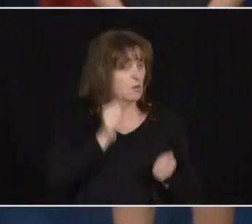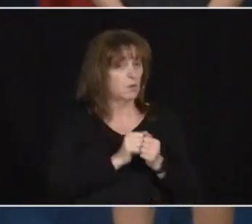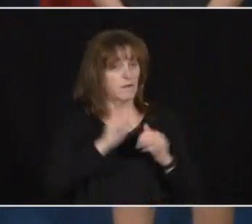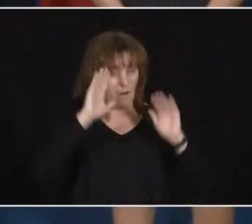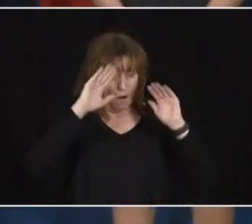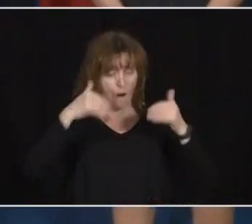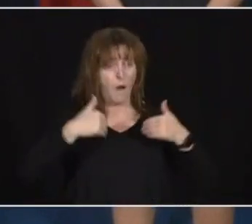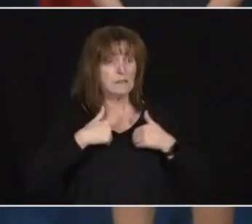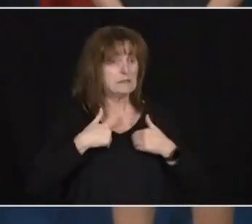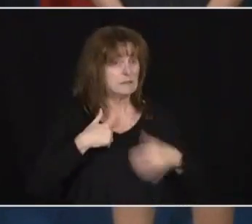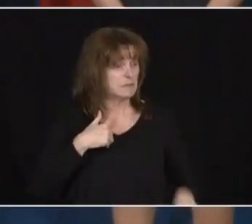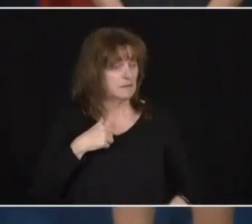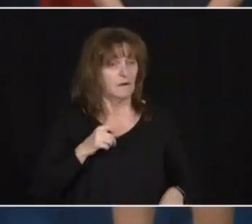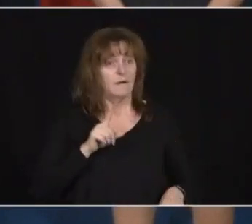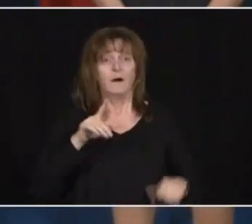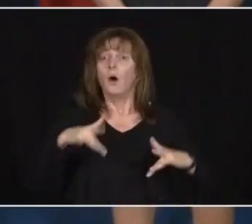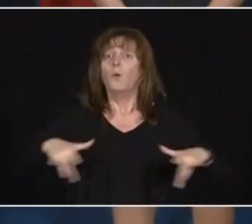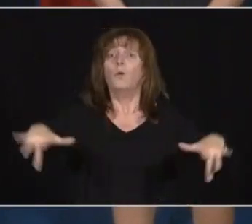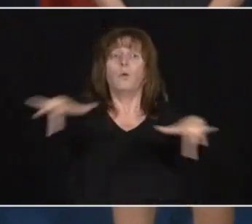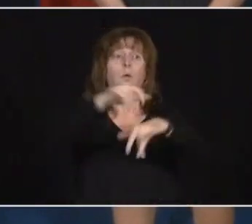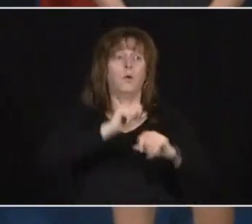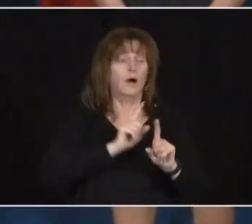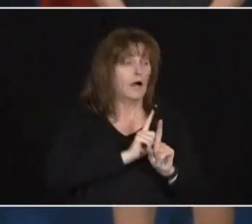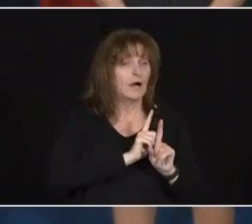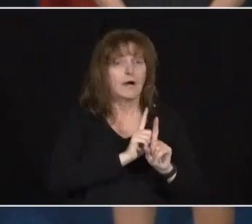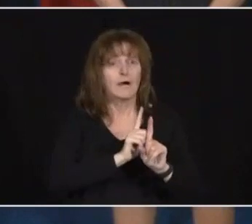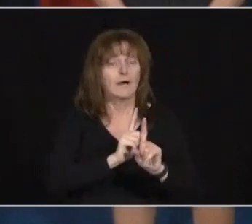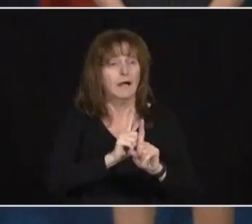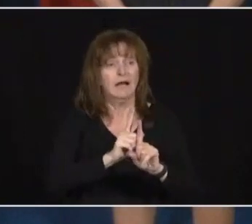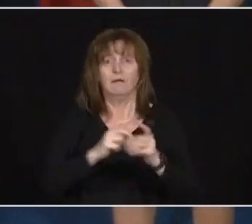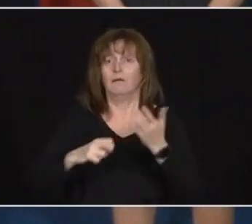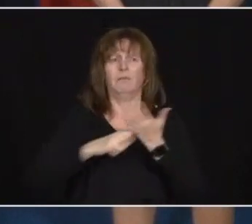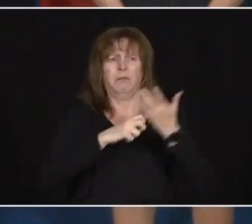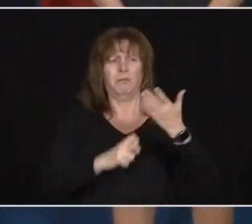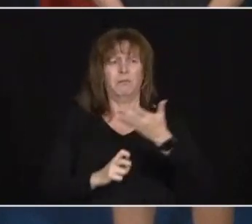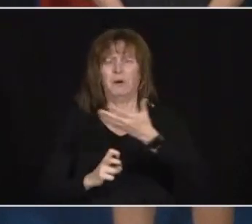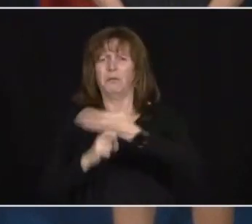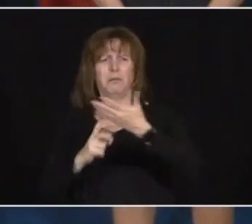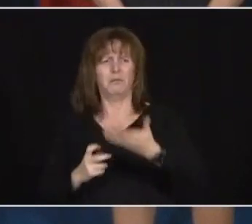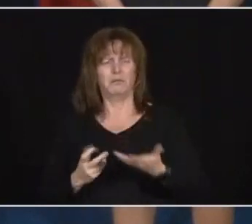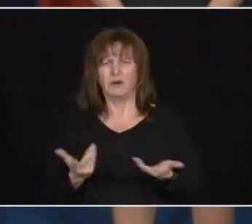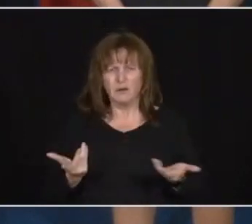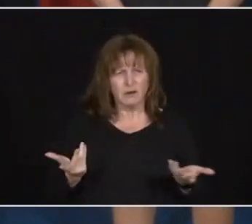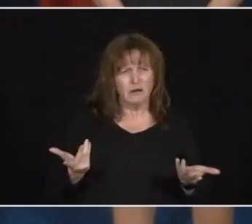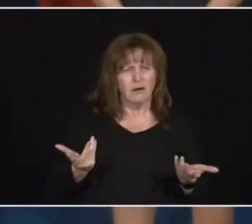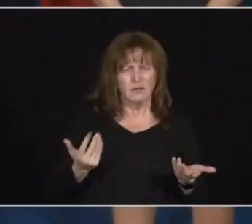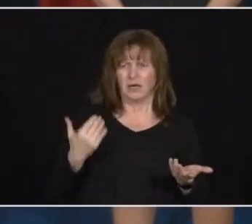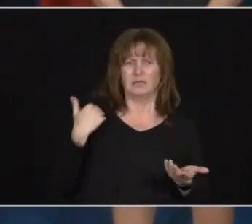kids out for a walk, a father who took his autistic son to an empty field in Ottawa.